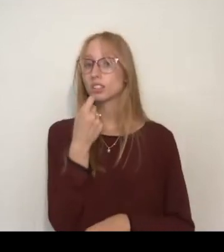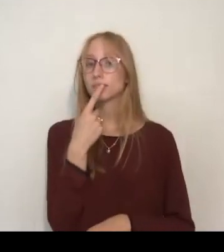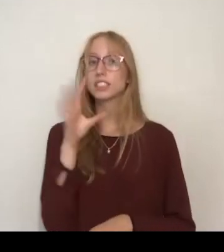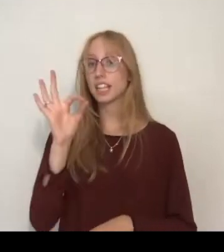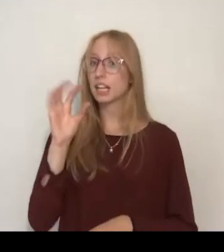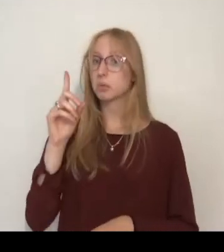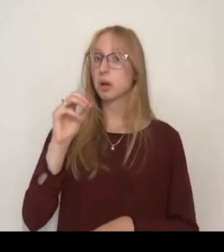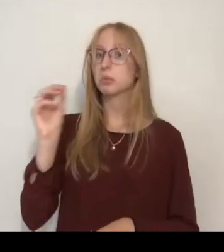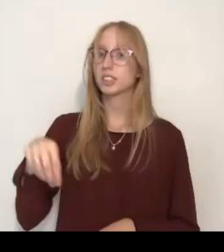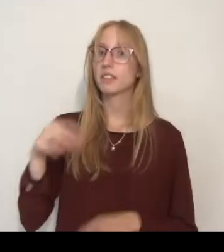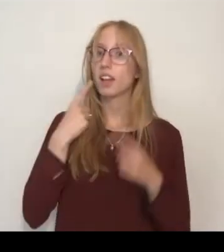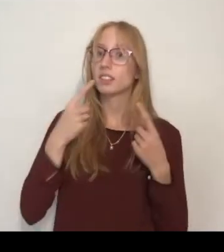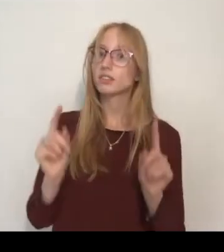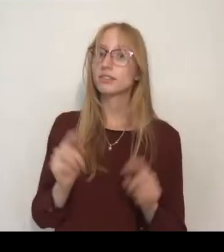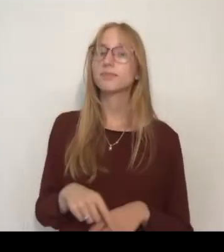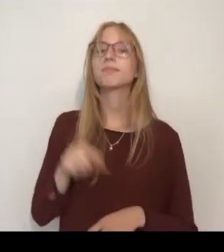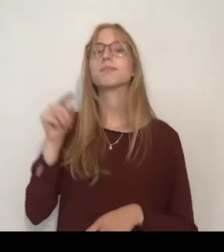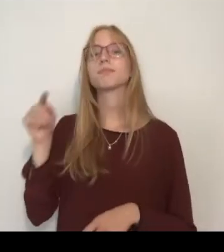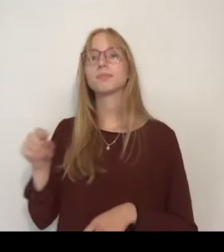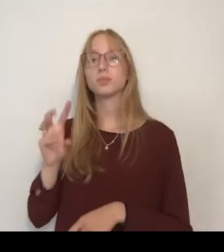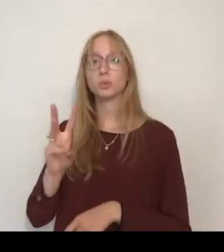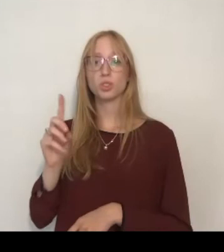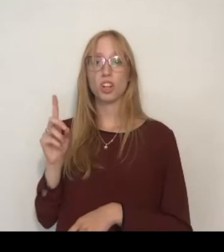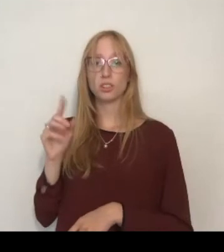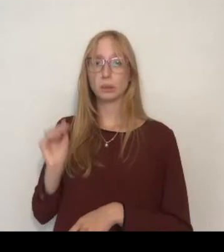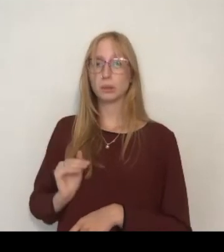Oral contraceptives are 91% effective.